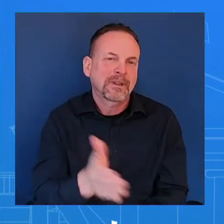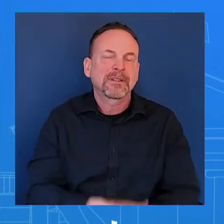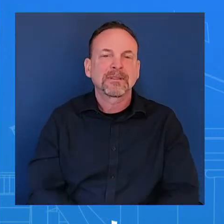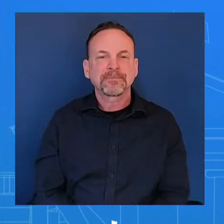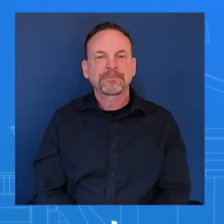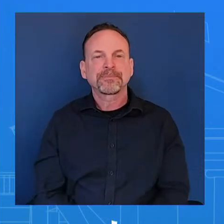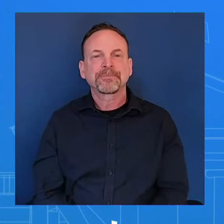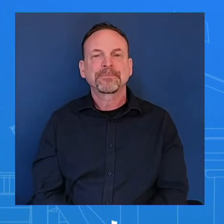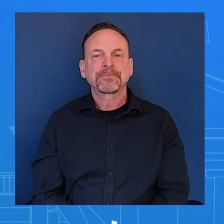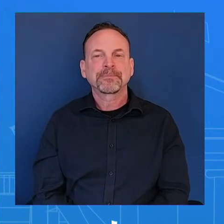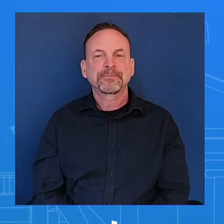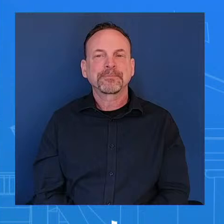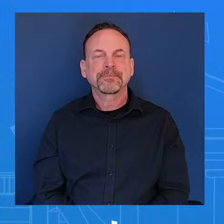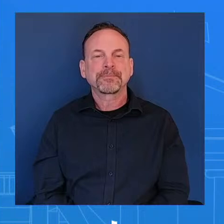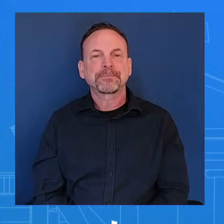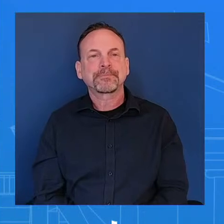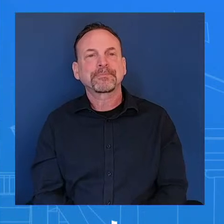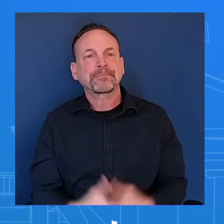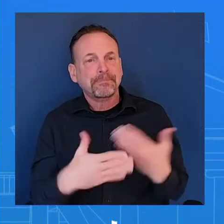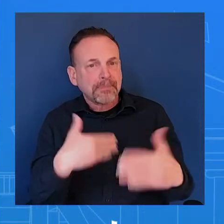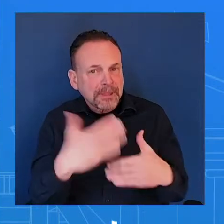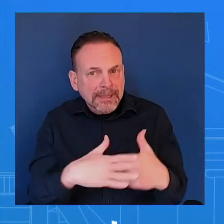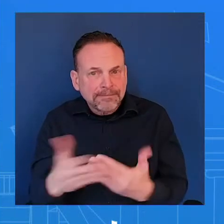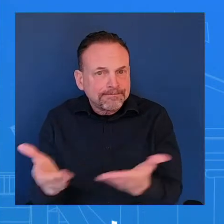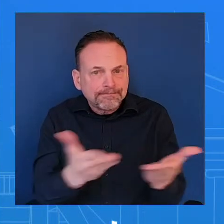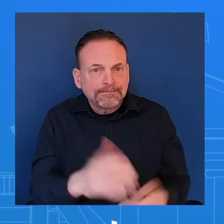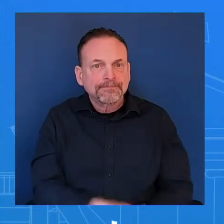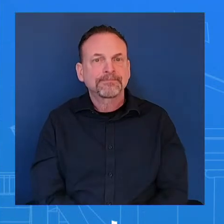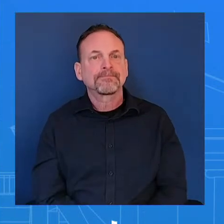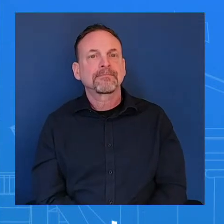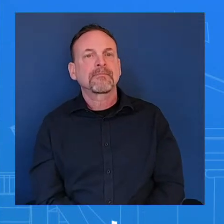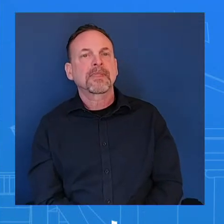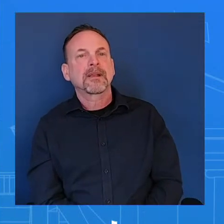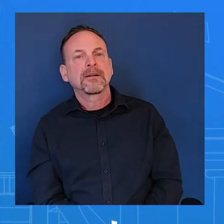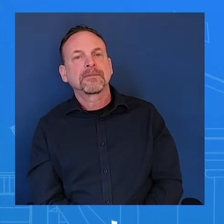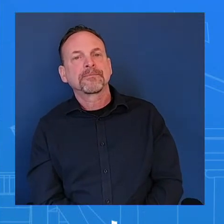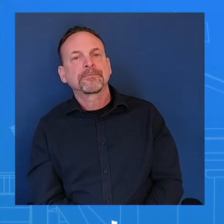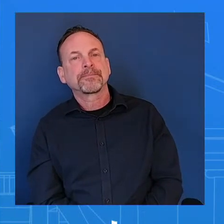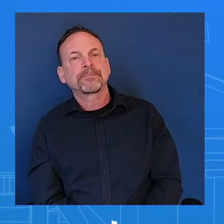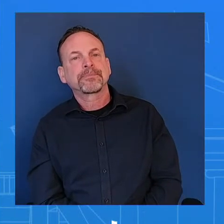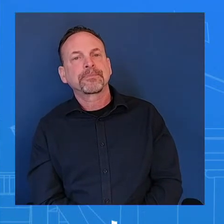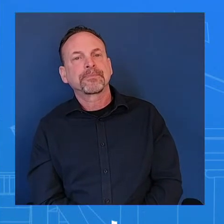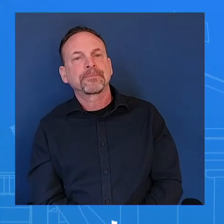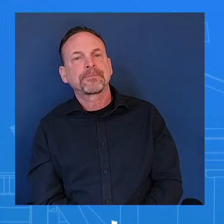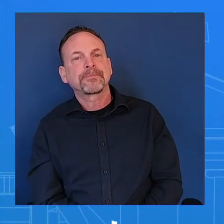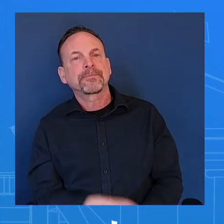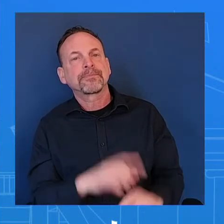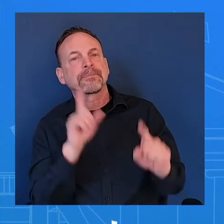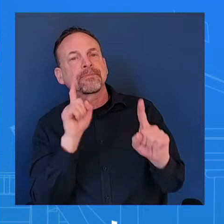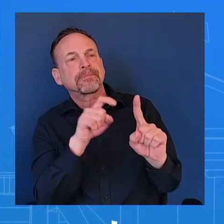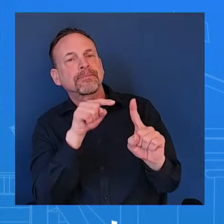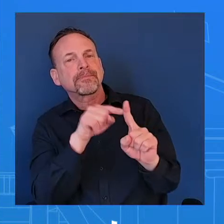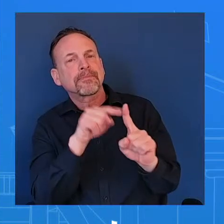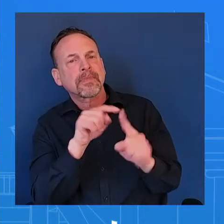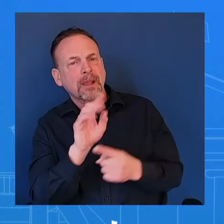does the administration expect there to be an emergency funding package for the Key Bridge in Baltimore to be announced before the President visits the city on Friday?